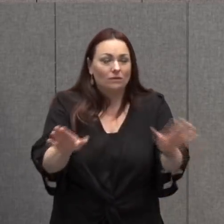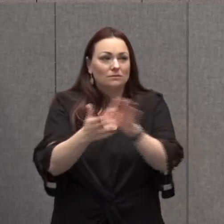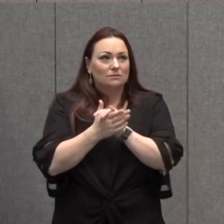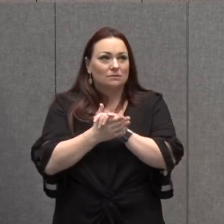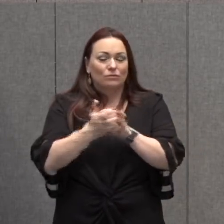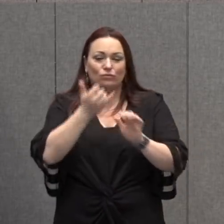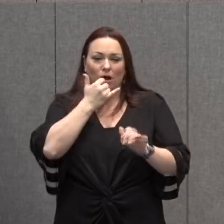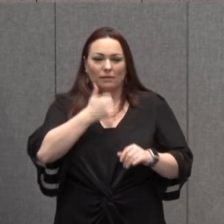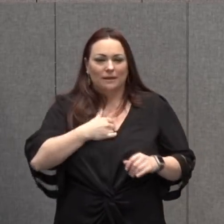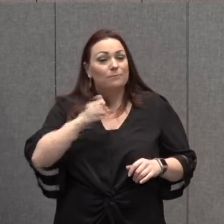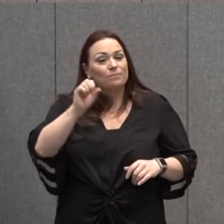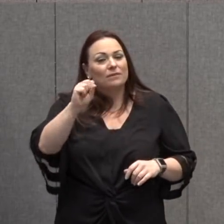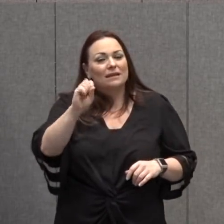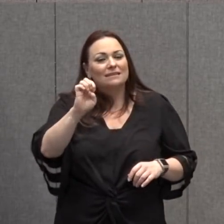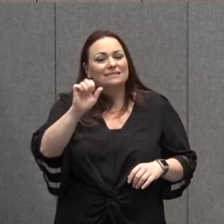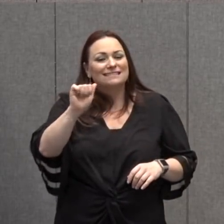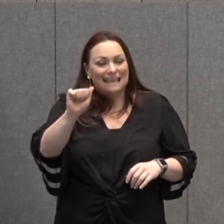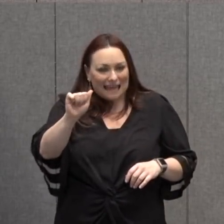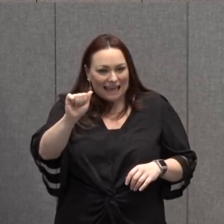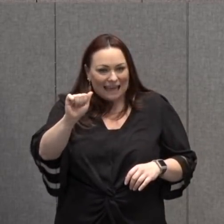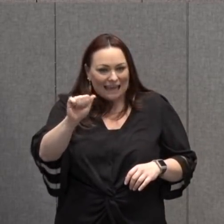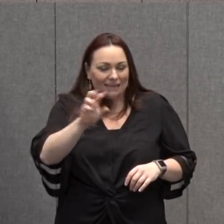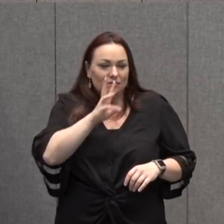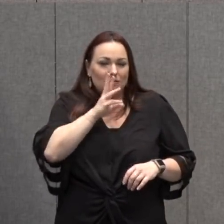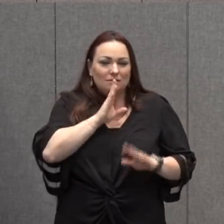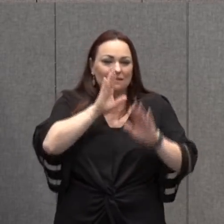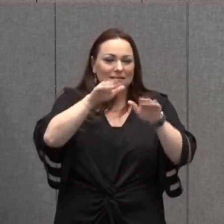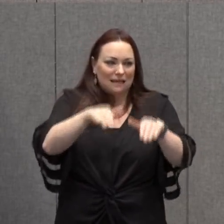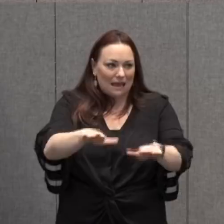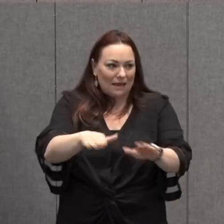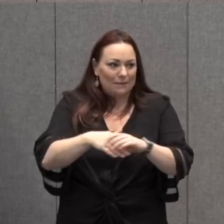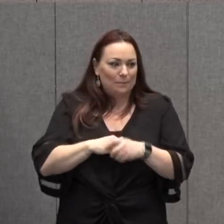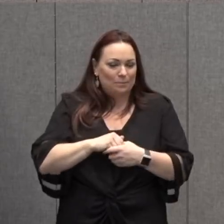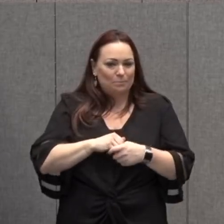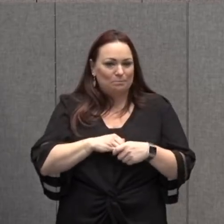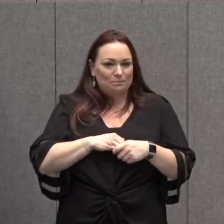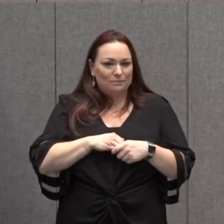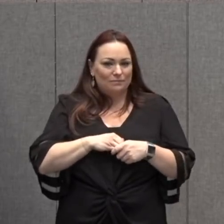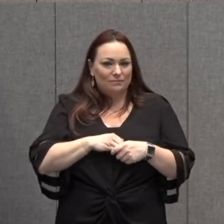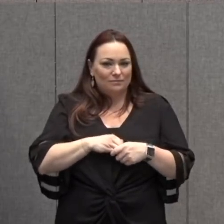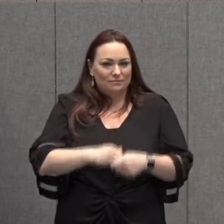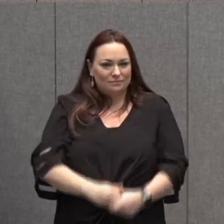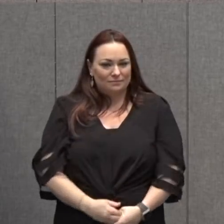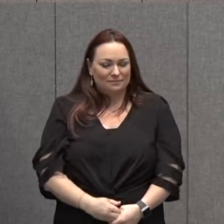Mm hm. And I do not remember. I'm gonna think it's over here.